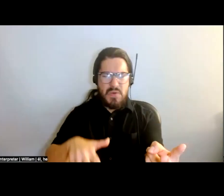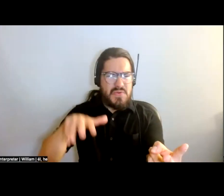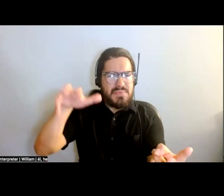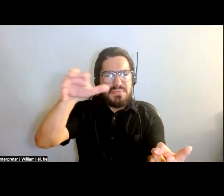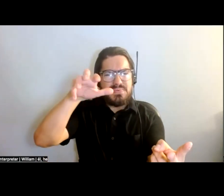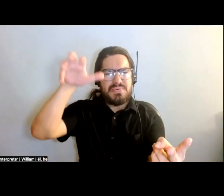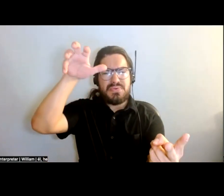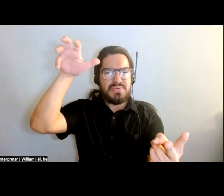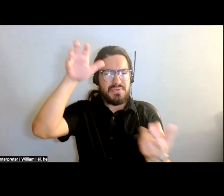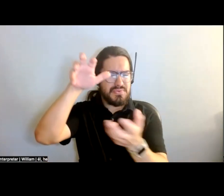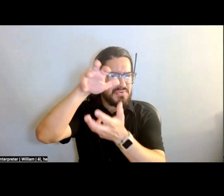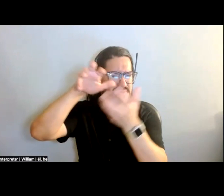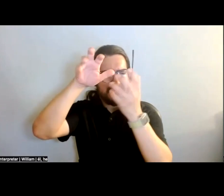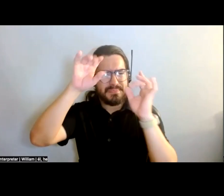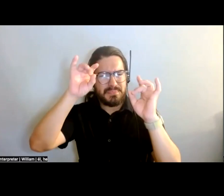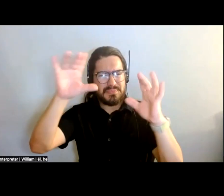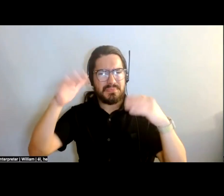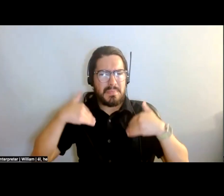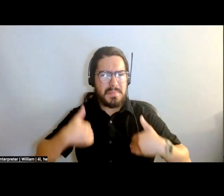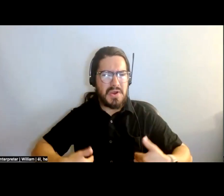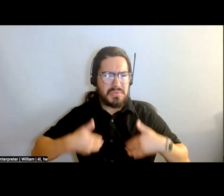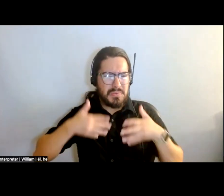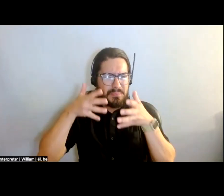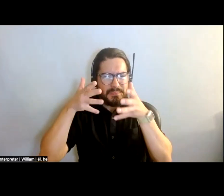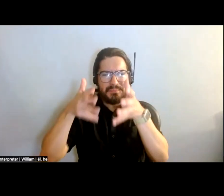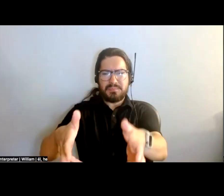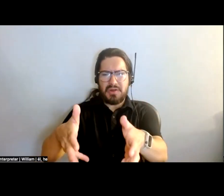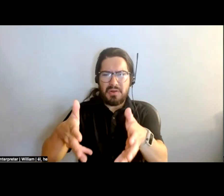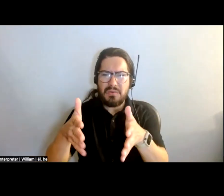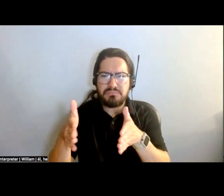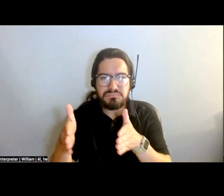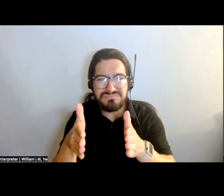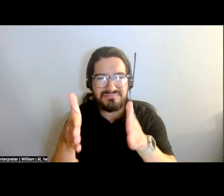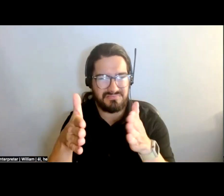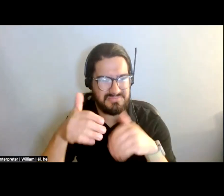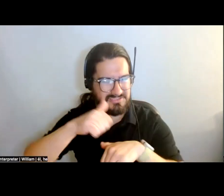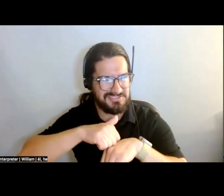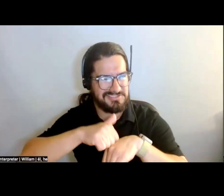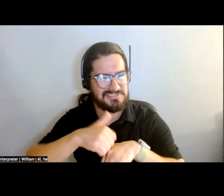fall to the hot asphalt And what will we do with all this ash?